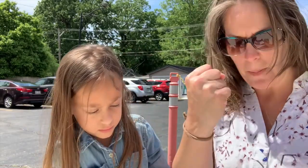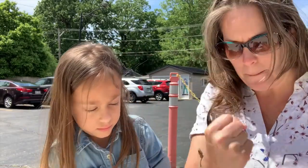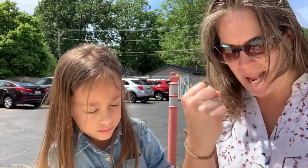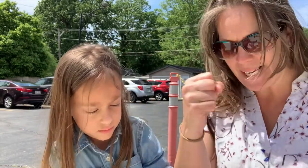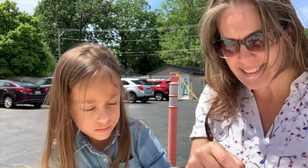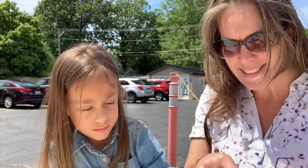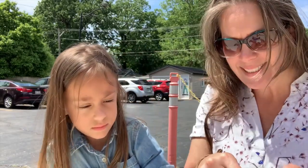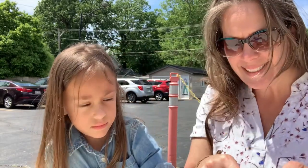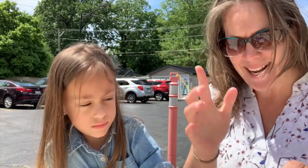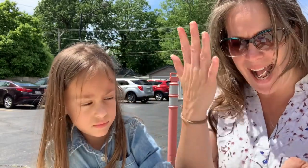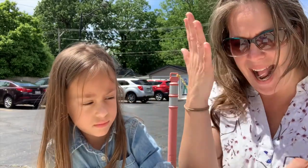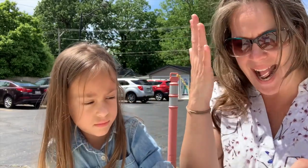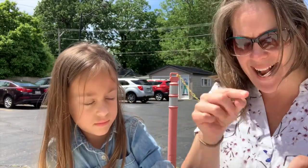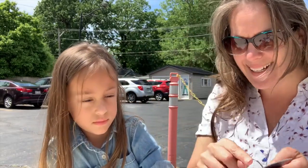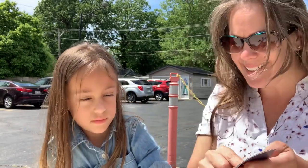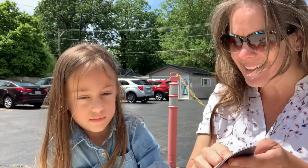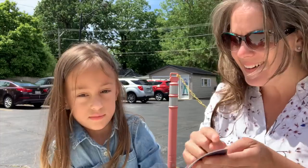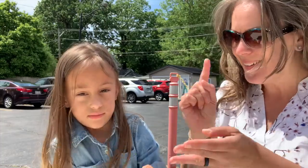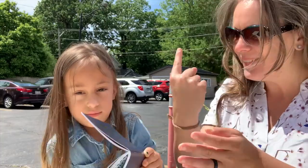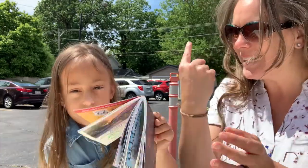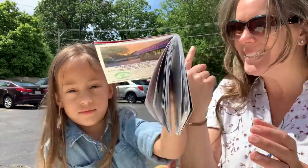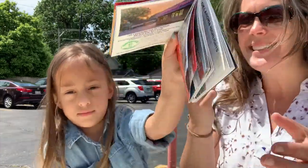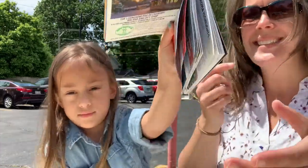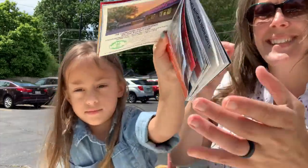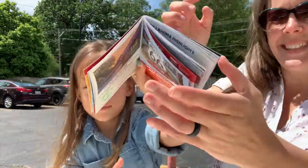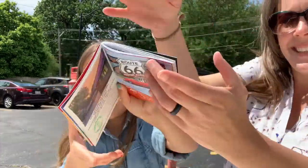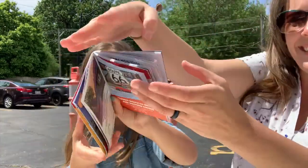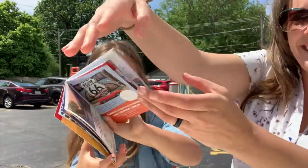Yay, I see we got our first stamp on this!